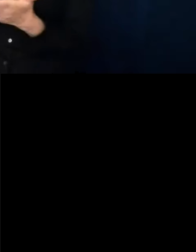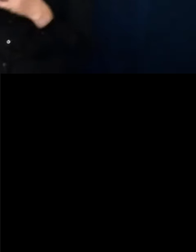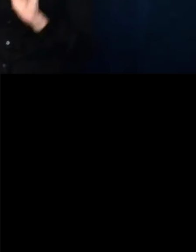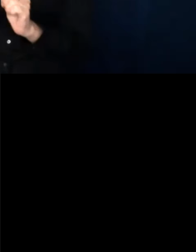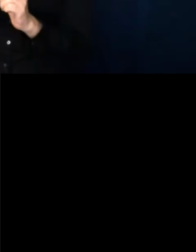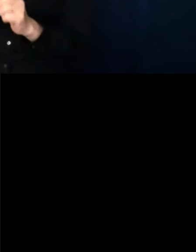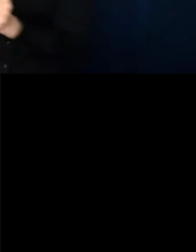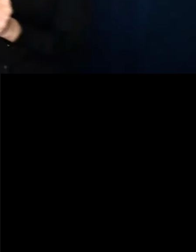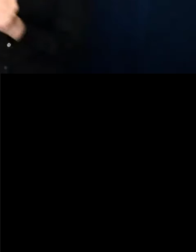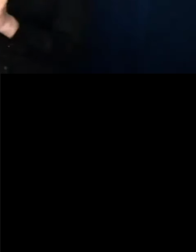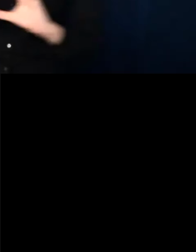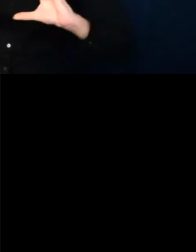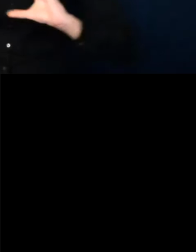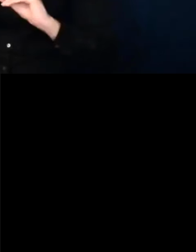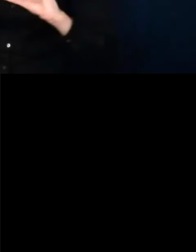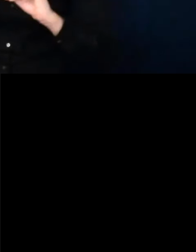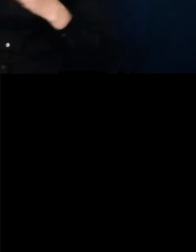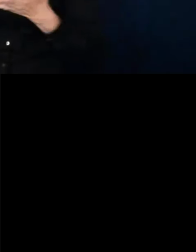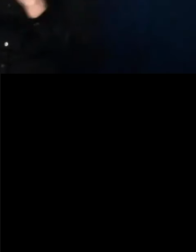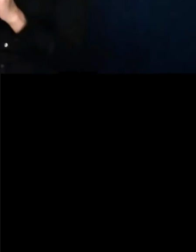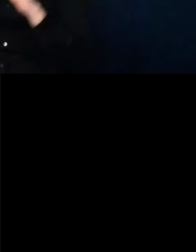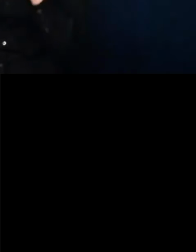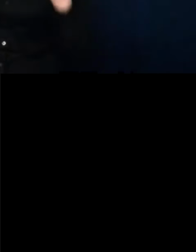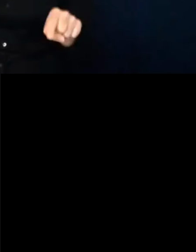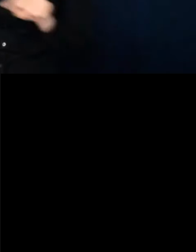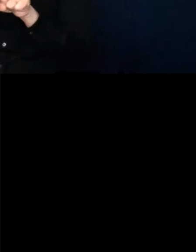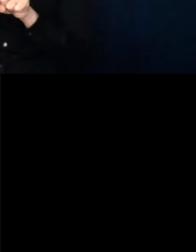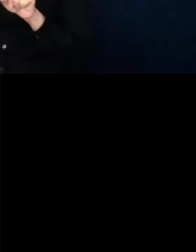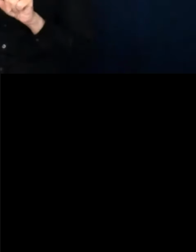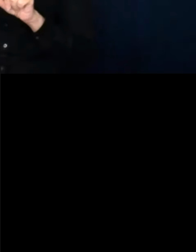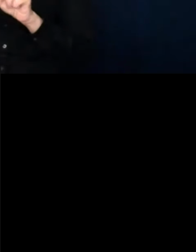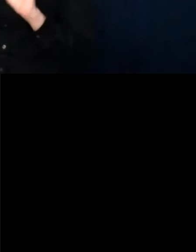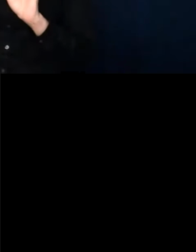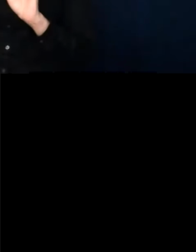if you have a question that's more specific to your situation, okay?